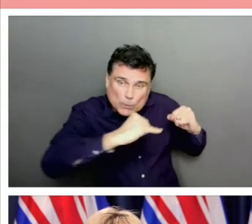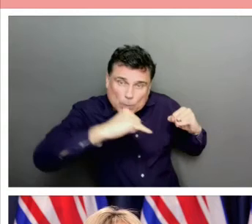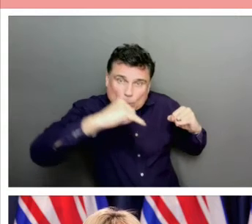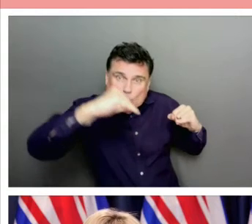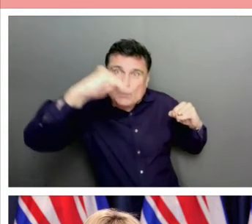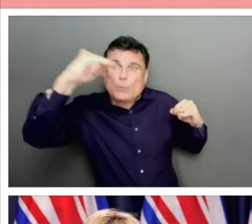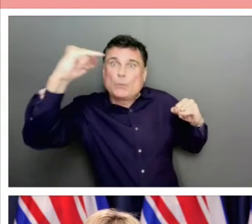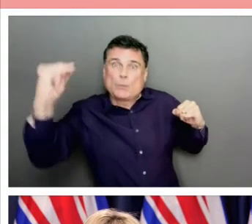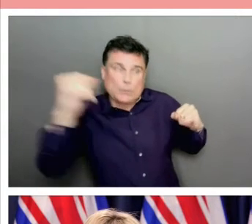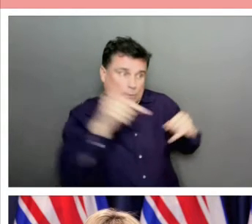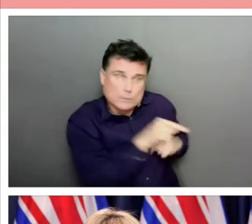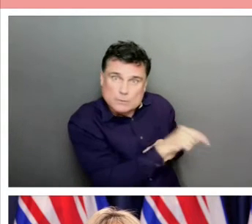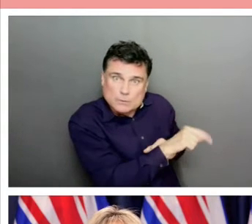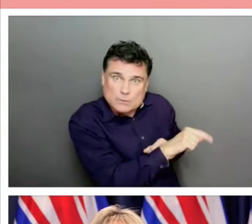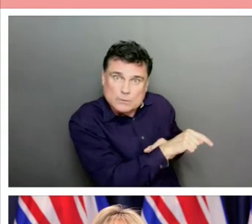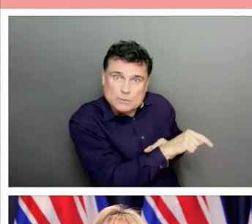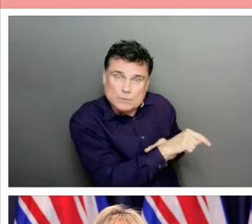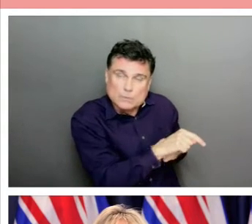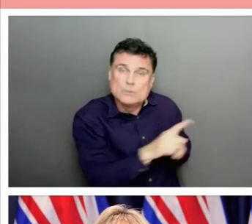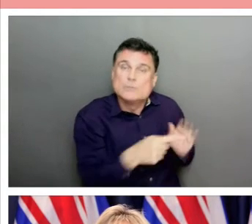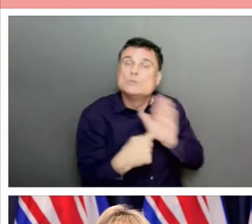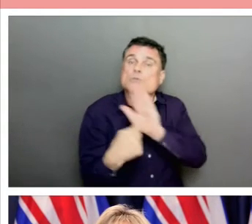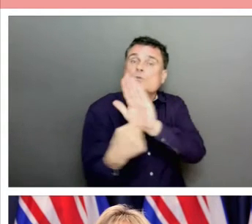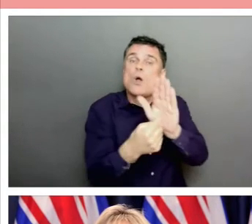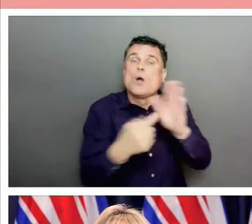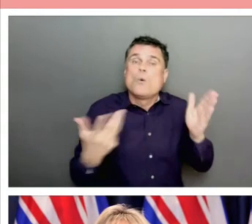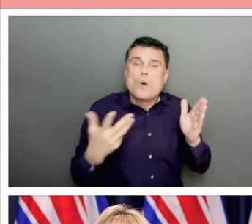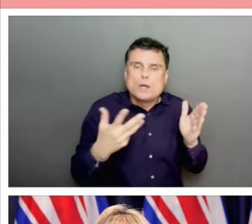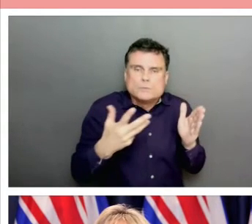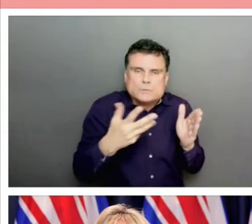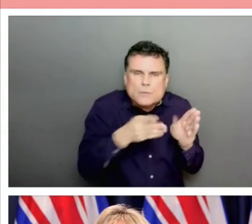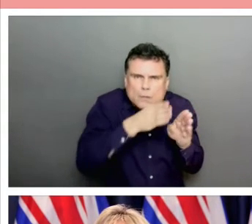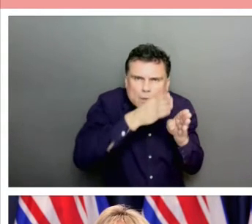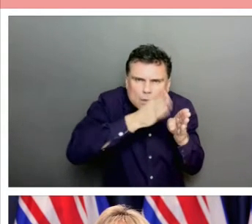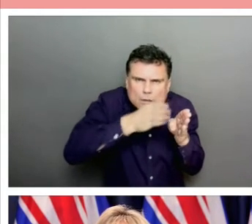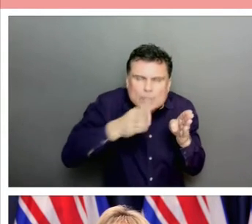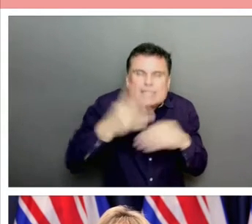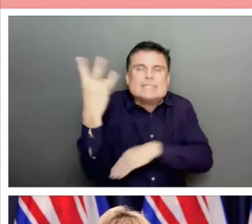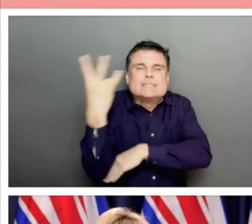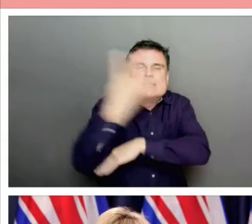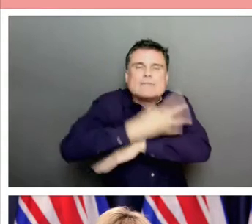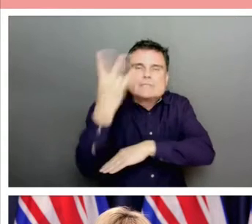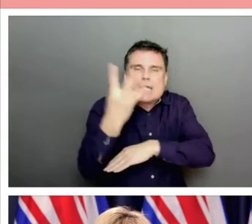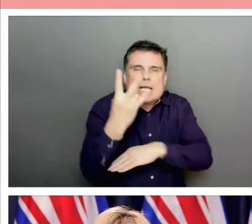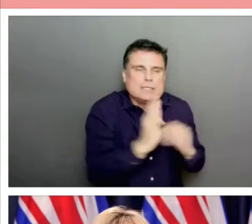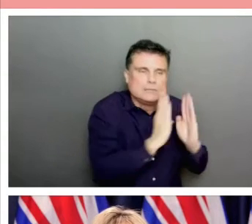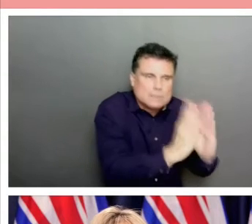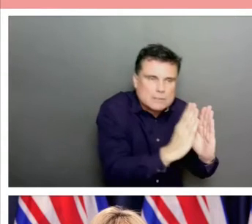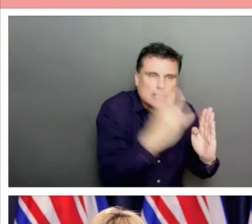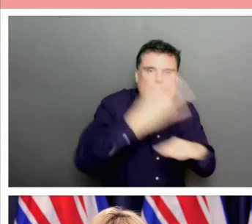average. That helps smooth out those daily case reports that we give every day and